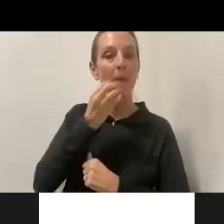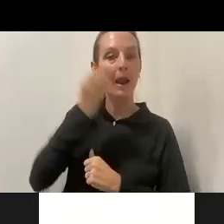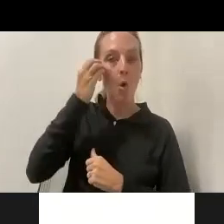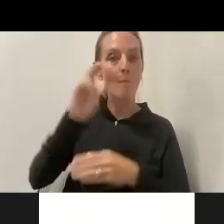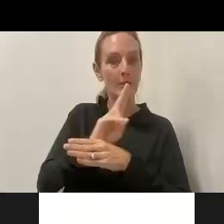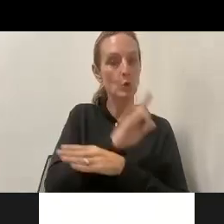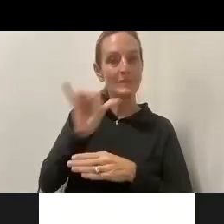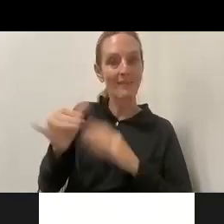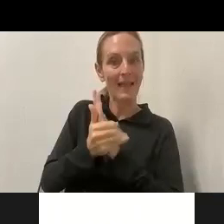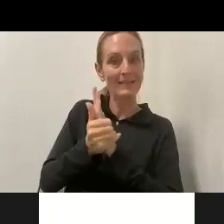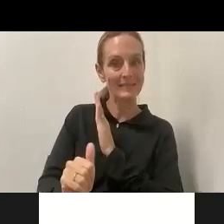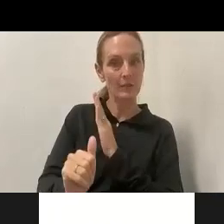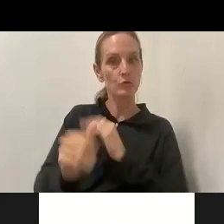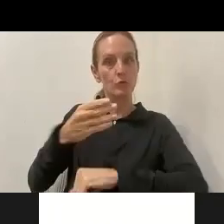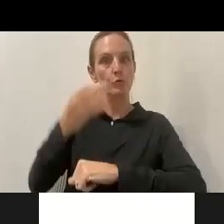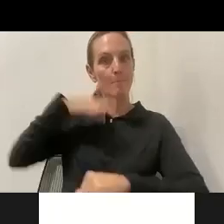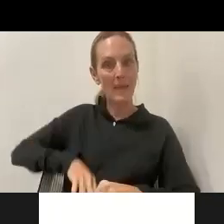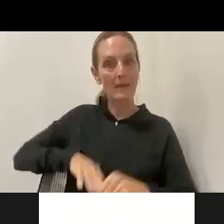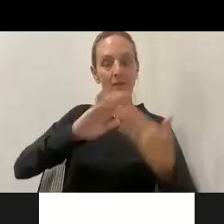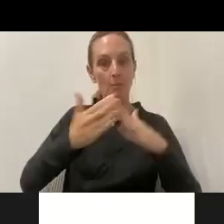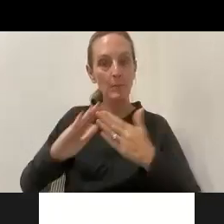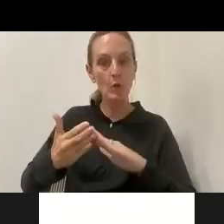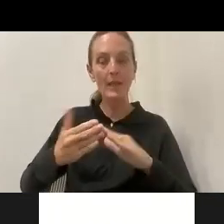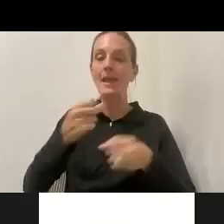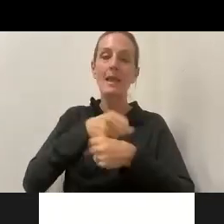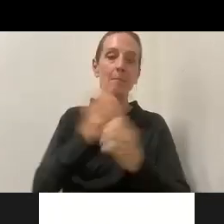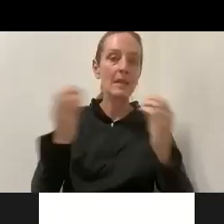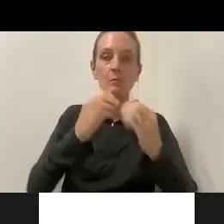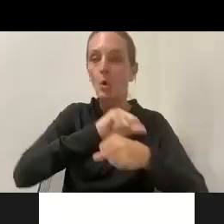more infrastructure, as well as creating more jobs because they are becoming self employed.